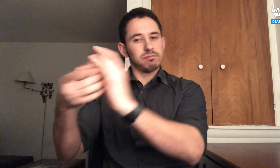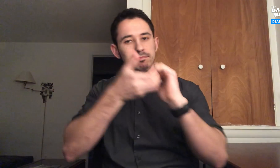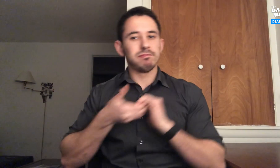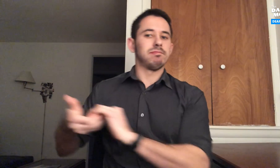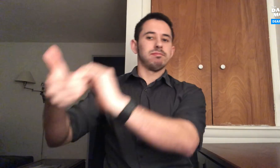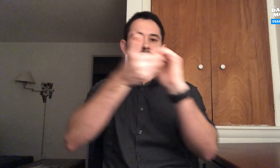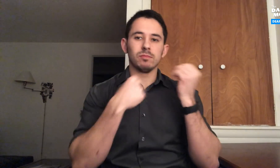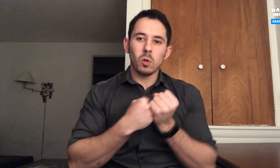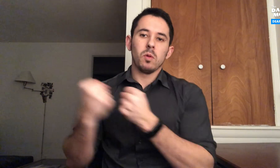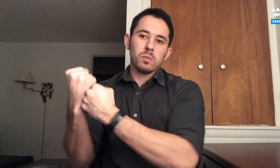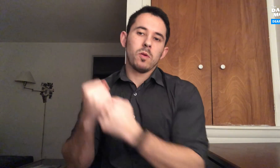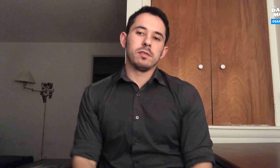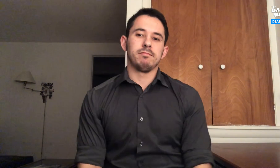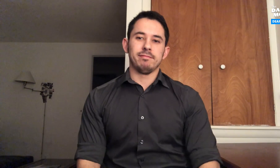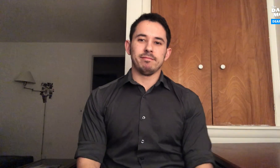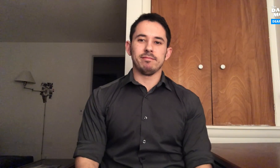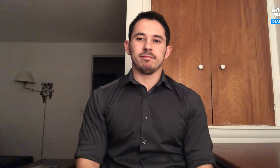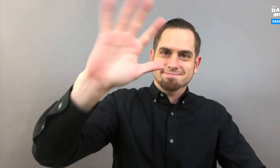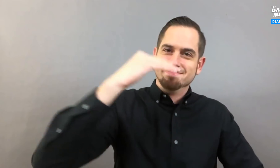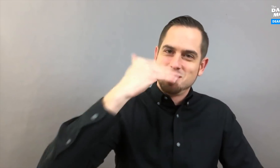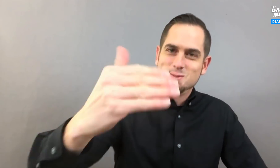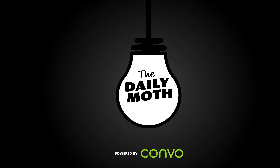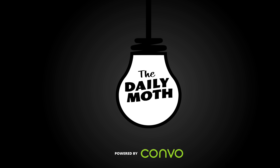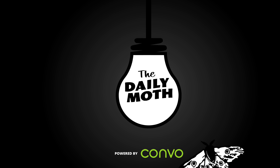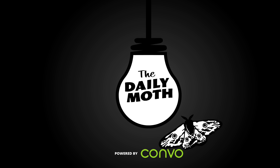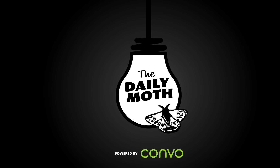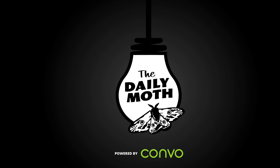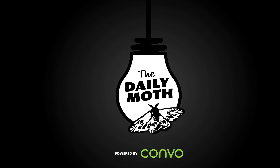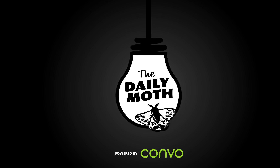all to unite and support one another. Thank you. Captioned by aslcaptions.com